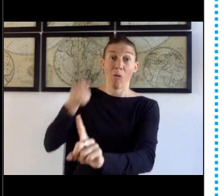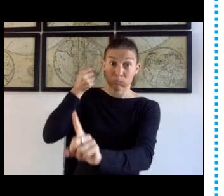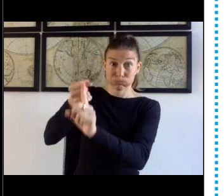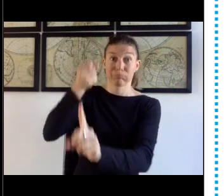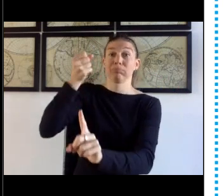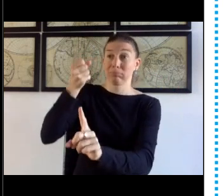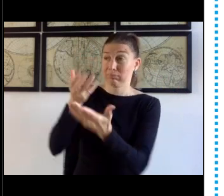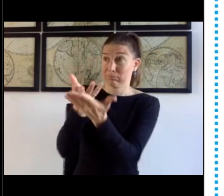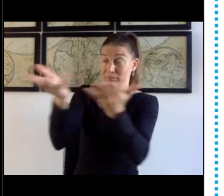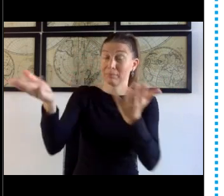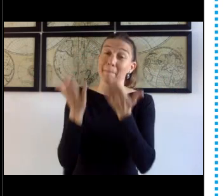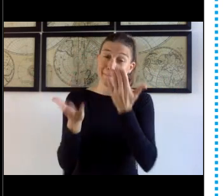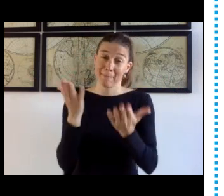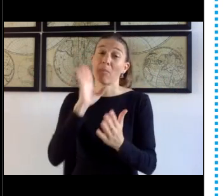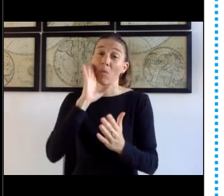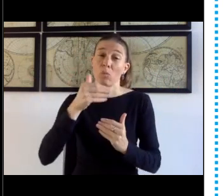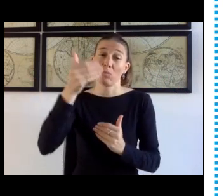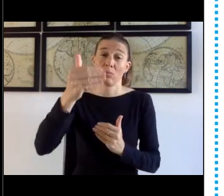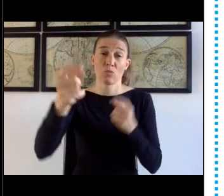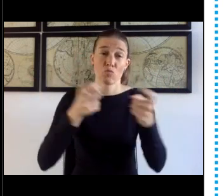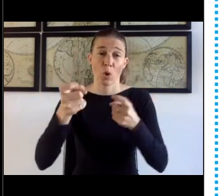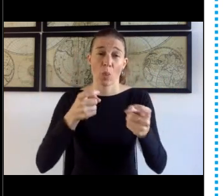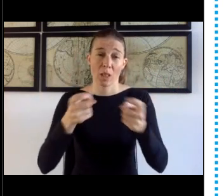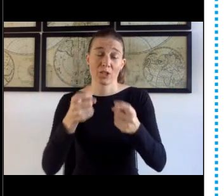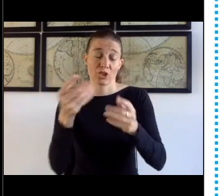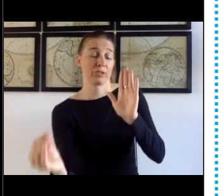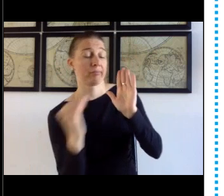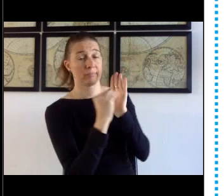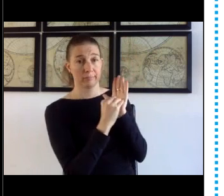This is responding to challenges that could now come up